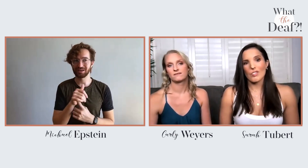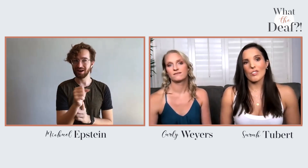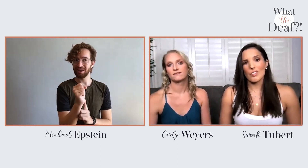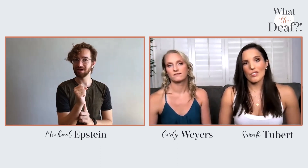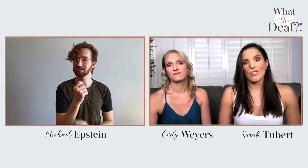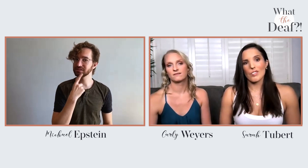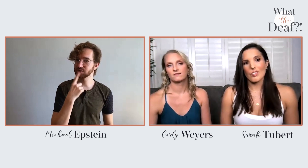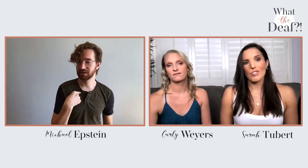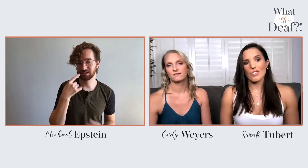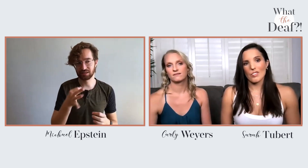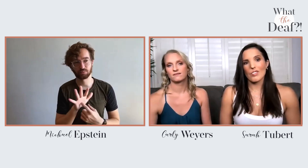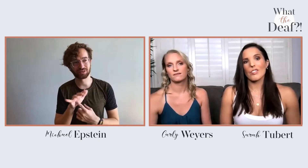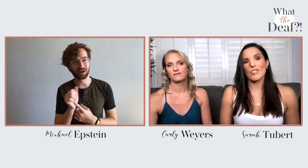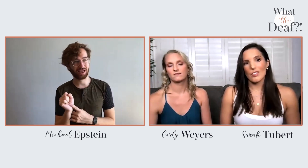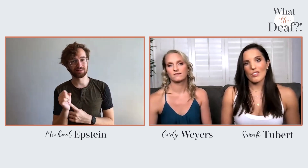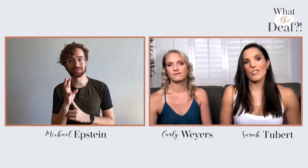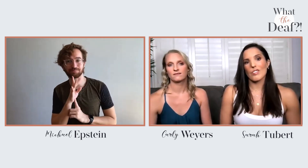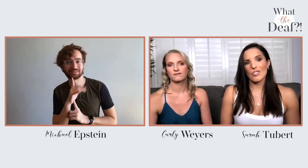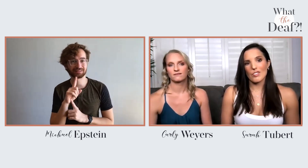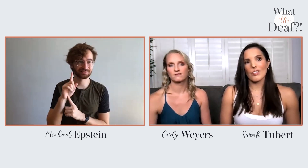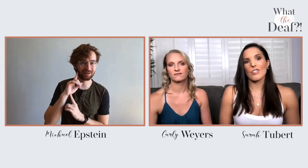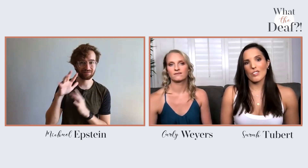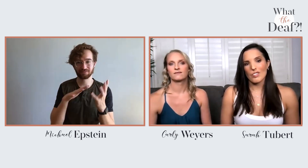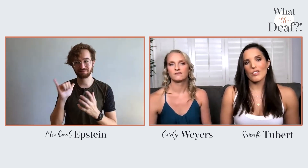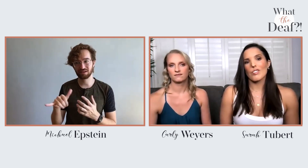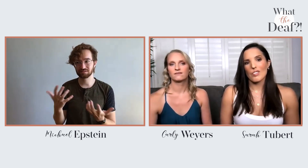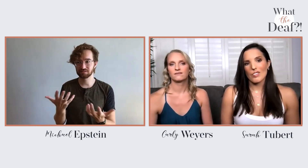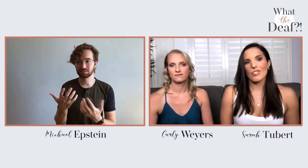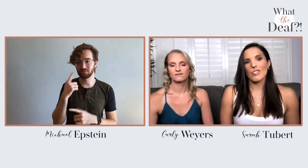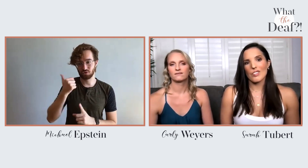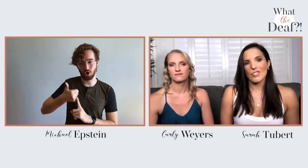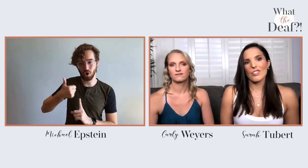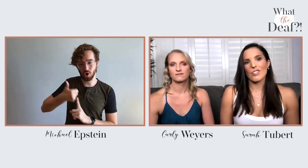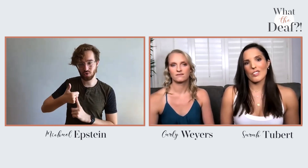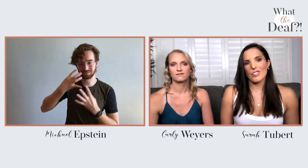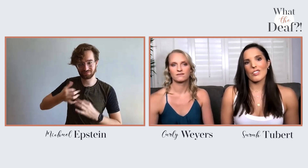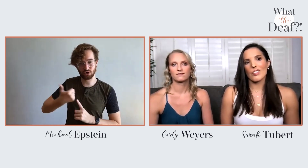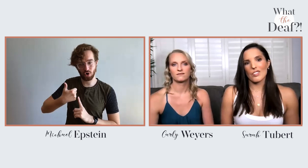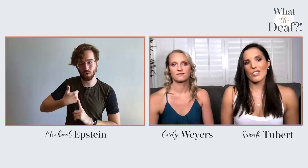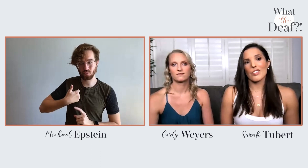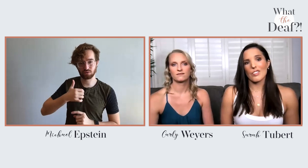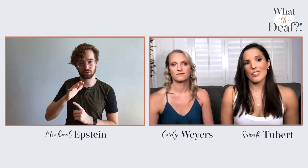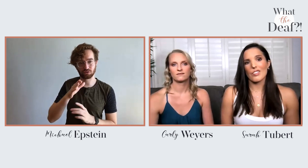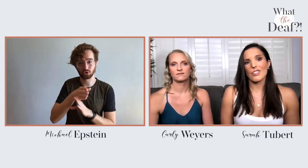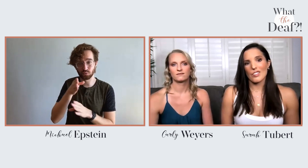saying I'm hearing as, I'm white as, I can speak or I'm deaf, where you have to decide for yourself and your career